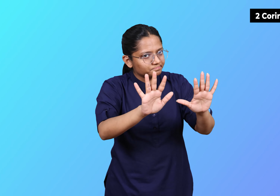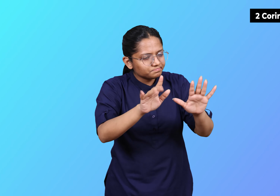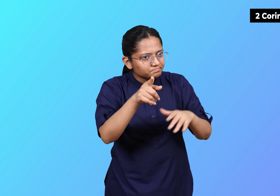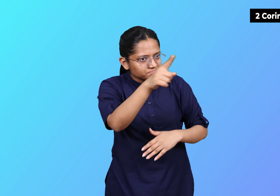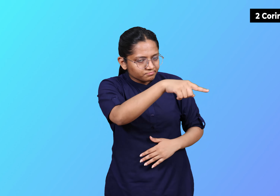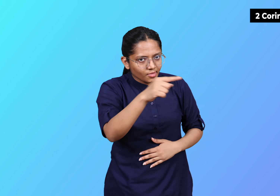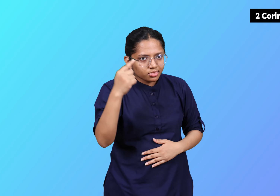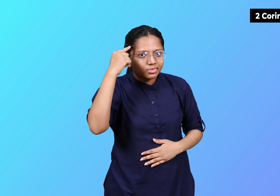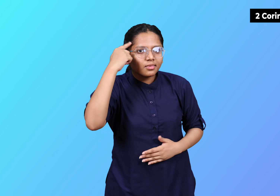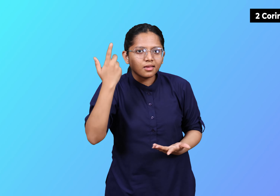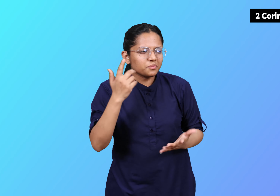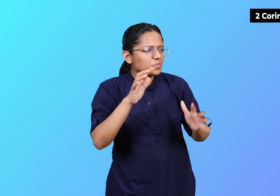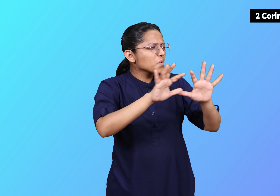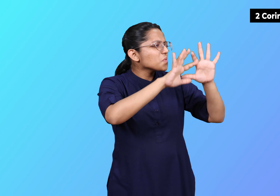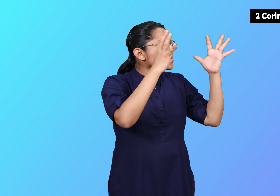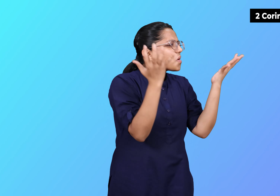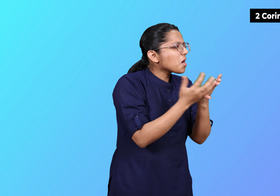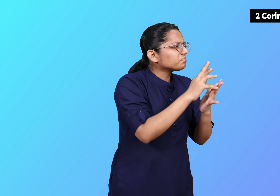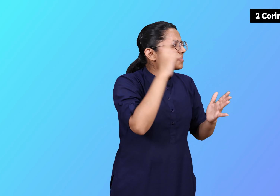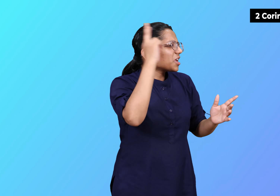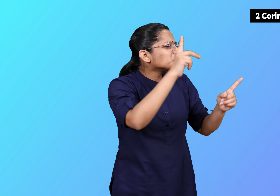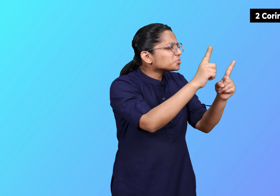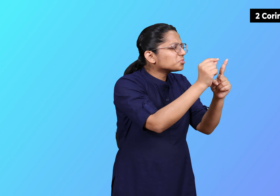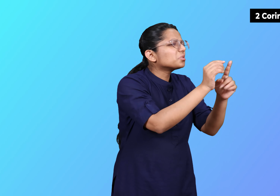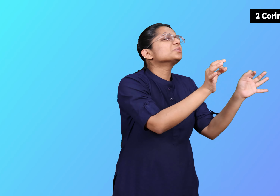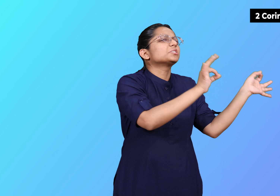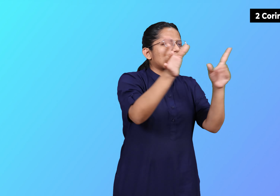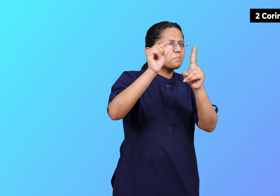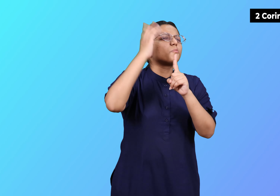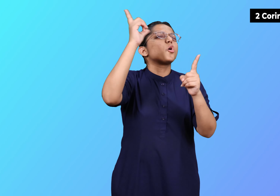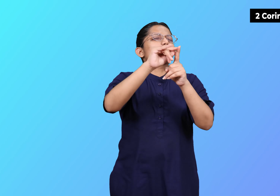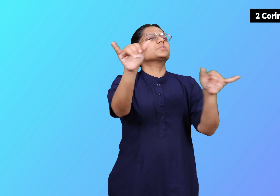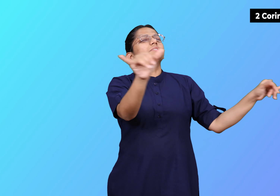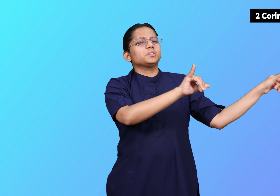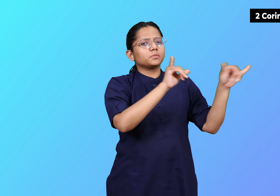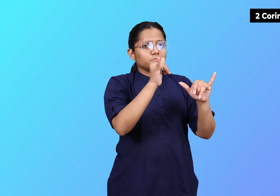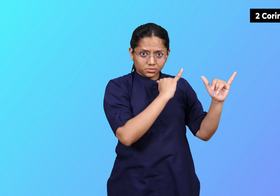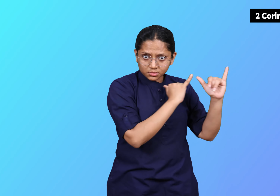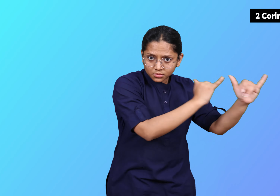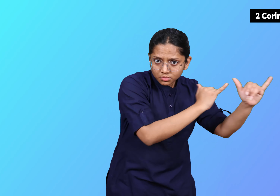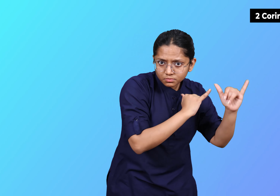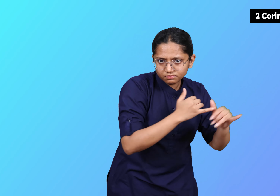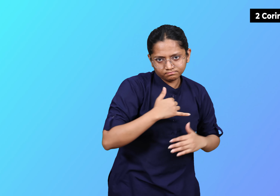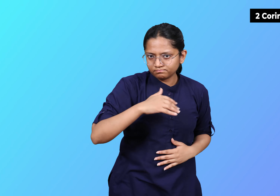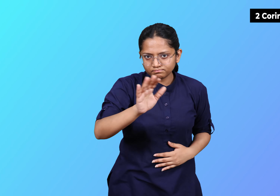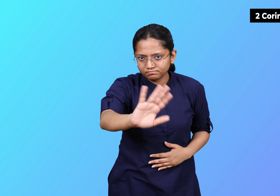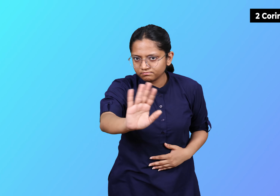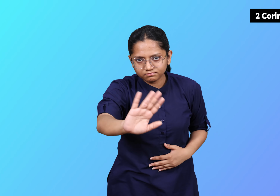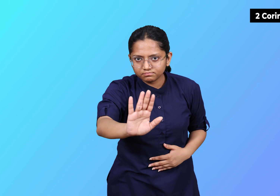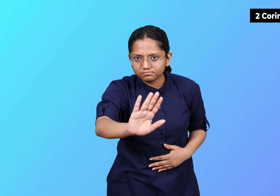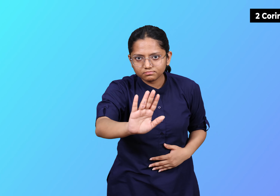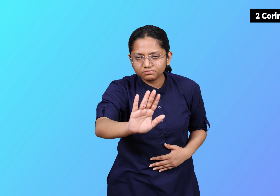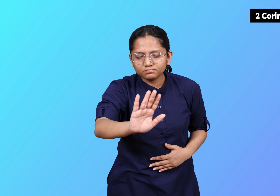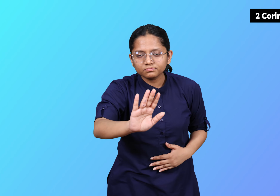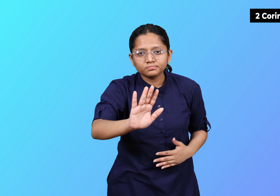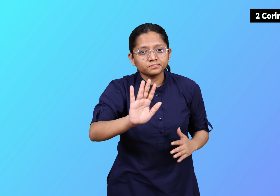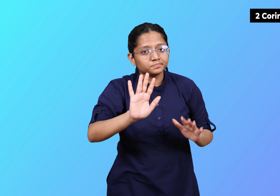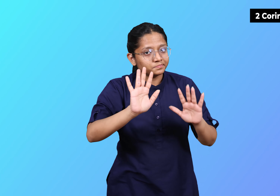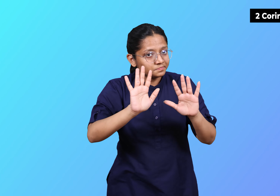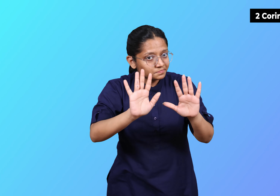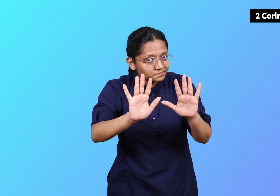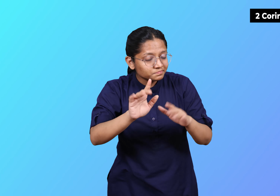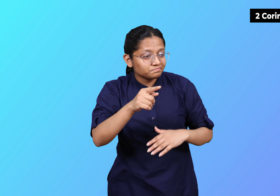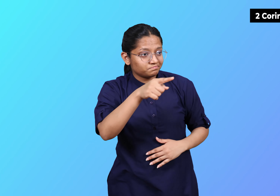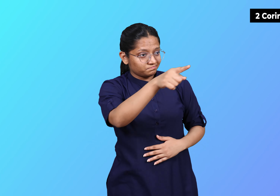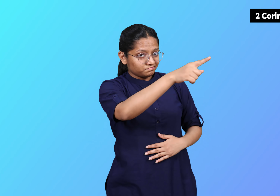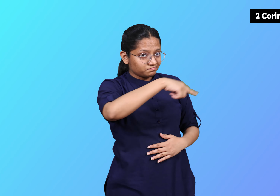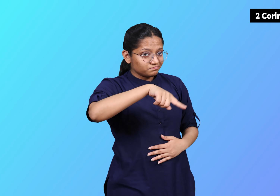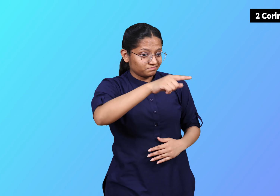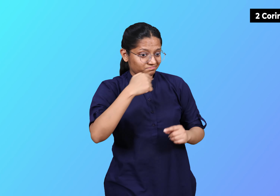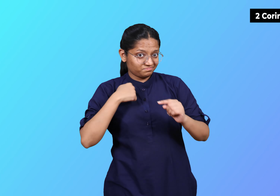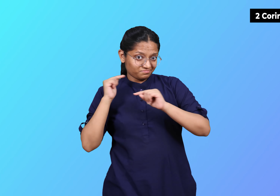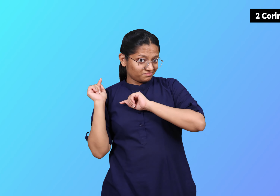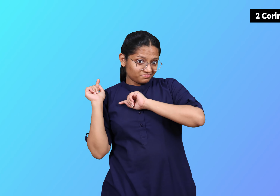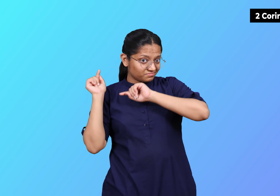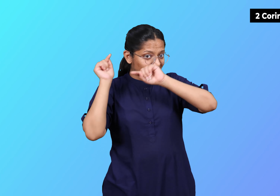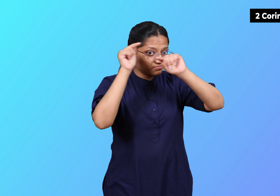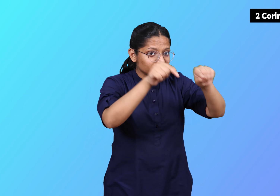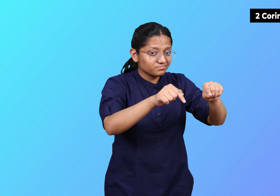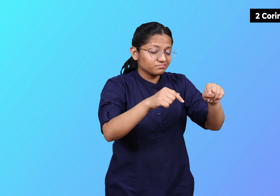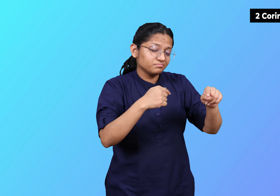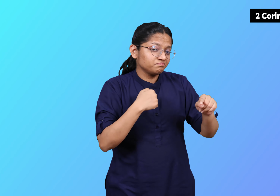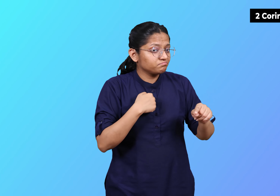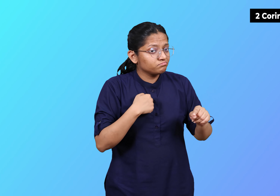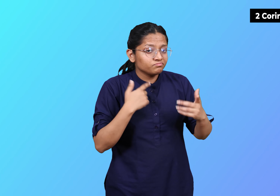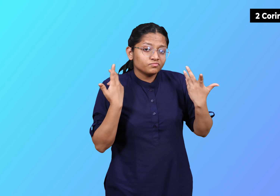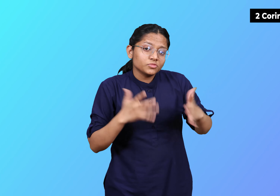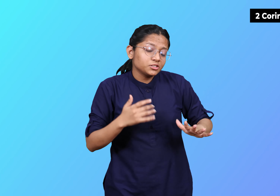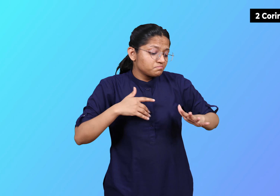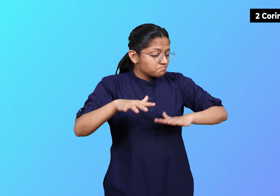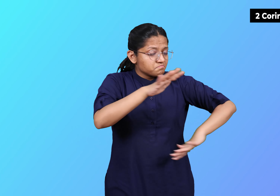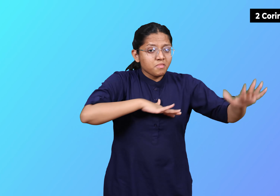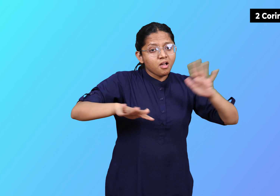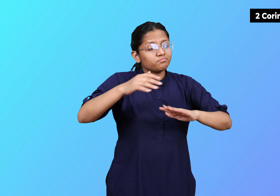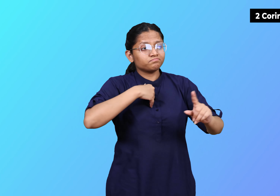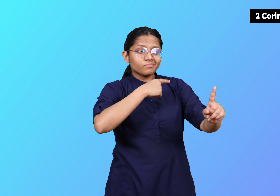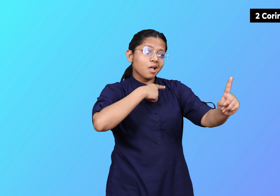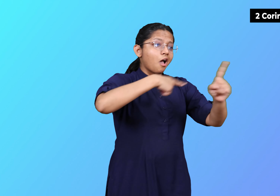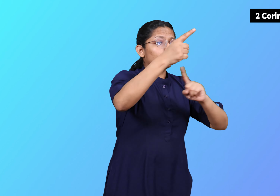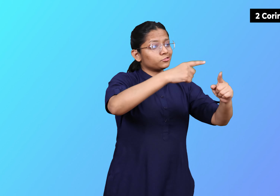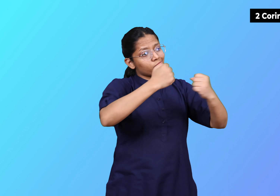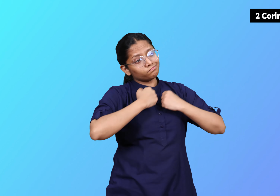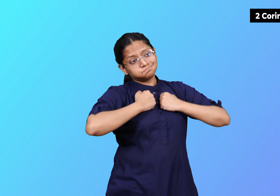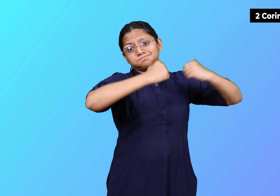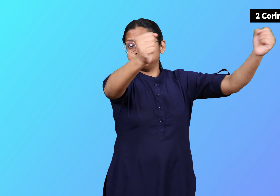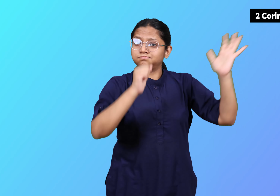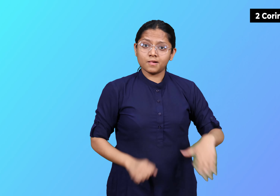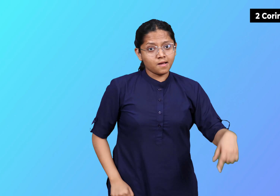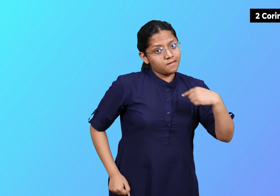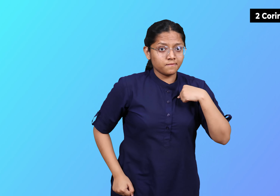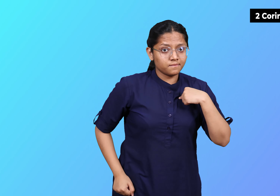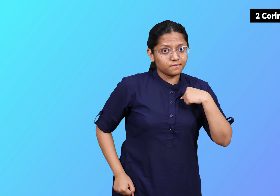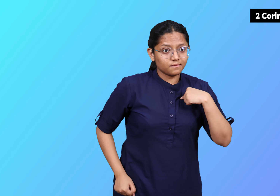They think the reasons for what we do are the same as those of the world. I plan to be very bold against those people when I come.